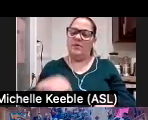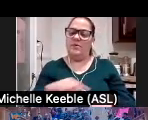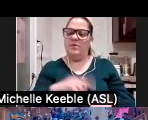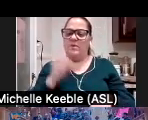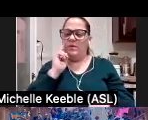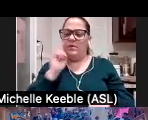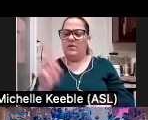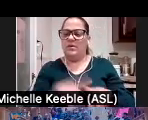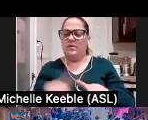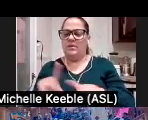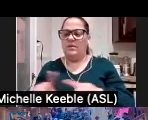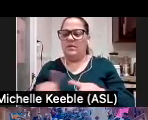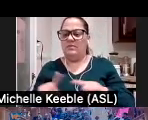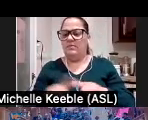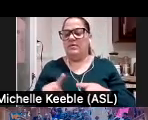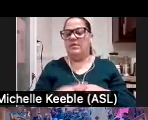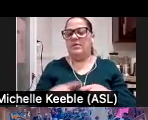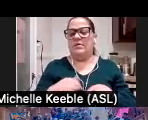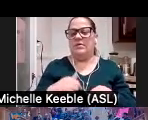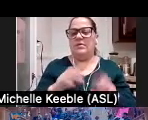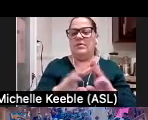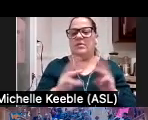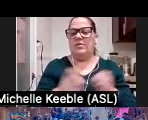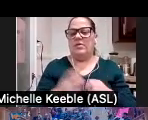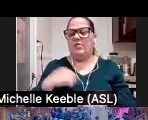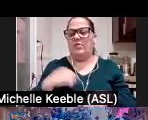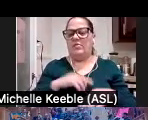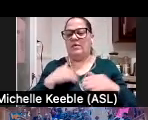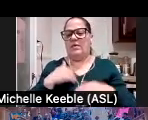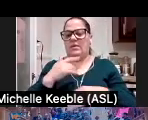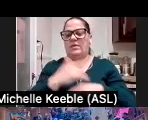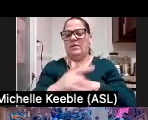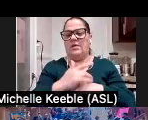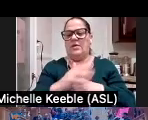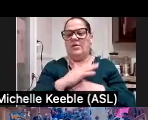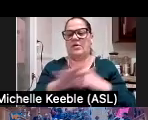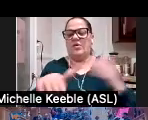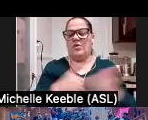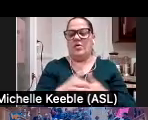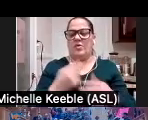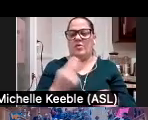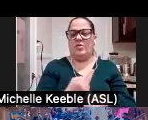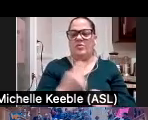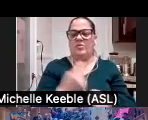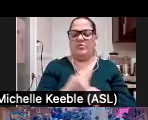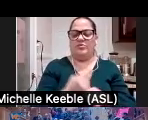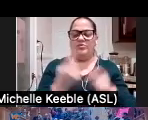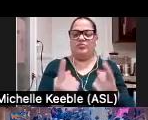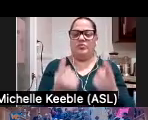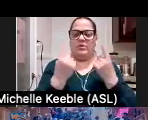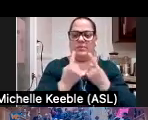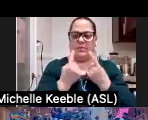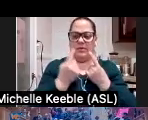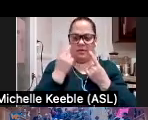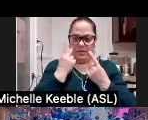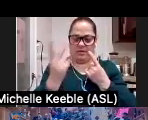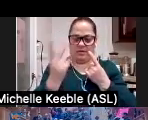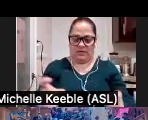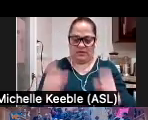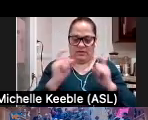an adjacent conference room and we allowed all of those end users to come in and give give us real